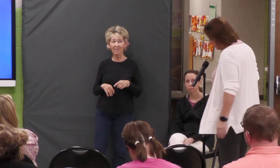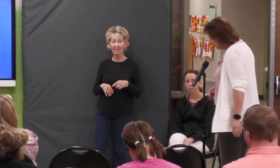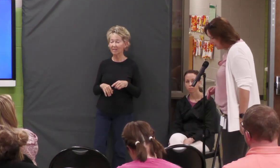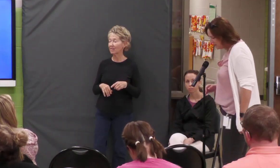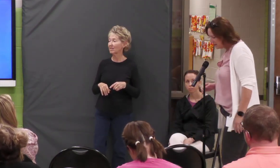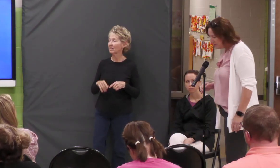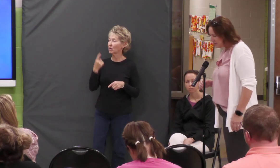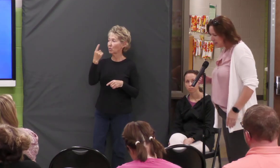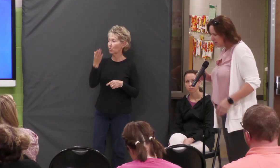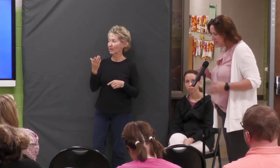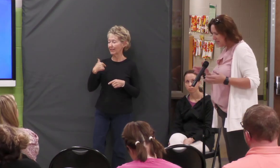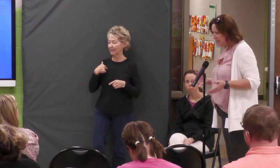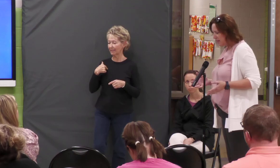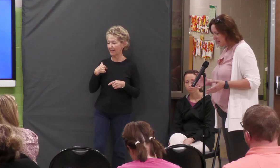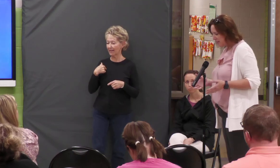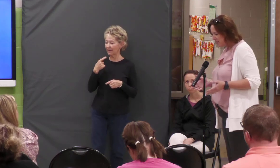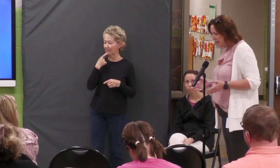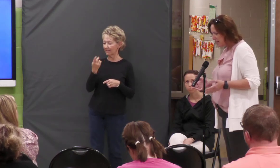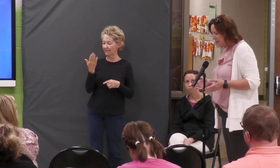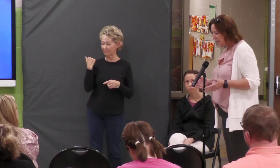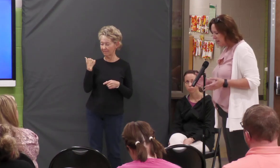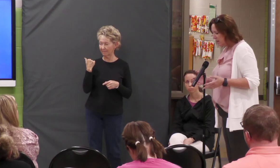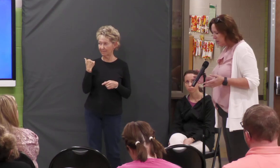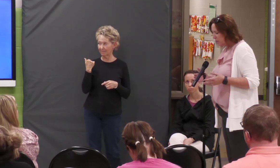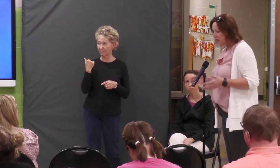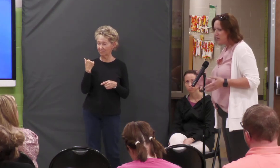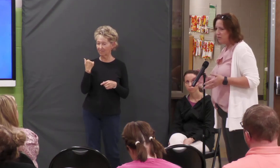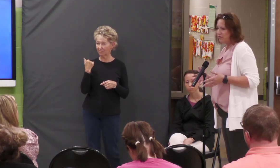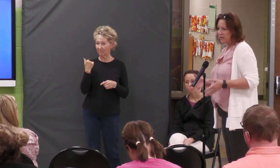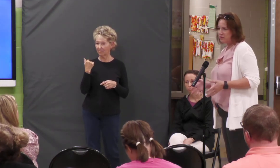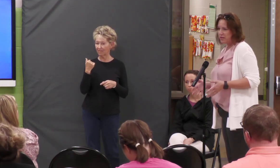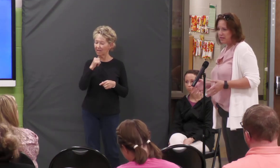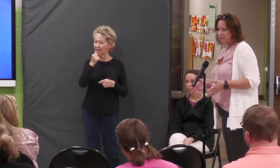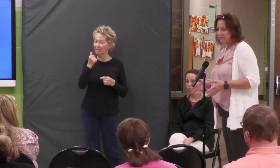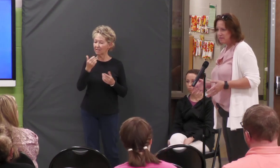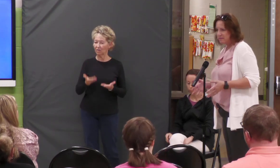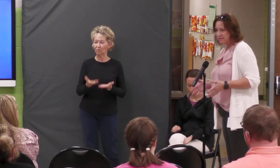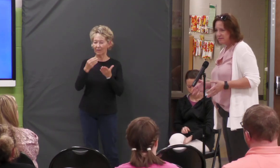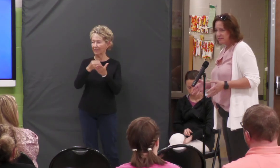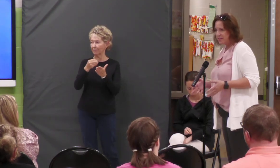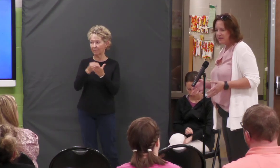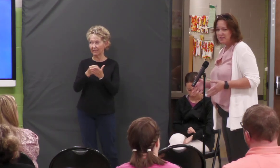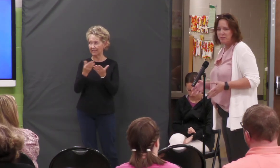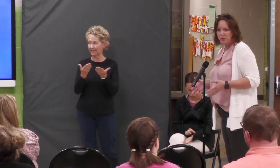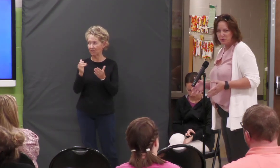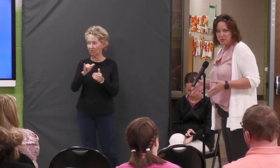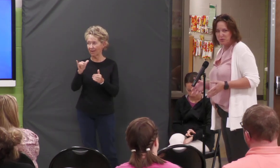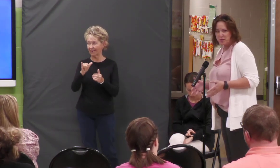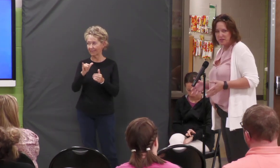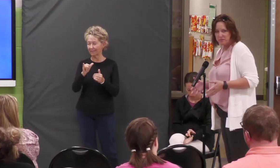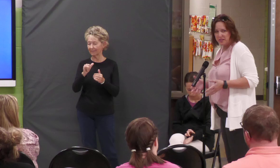so one of the things that I was saying is that we don't fund raise like a typical school does